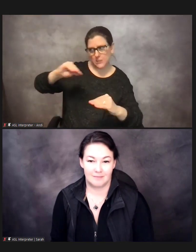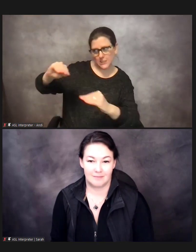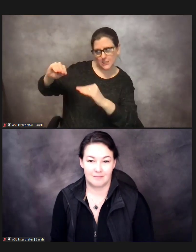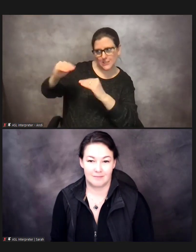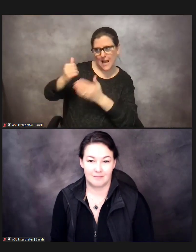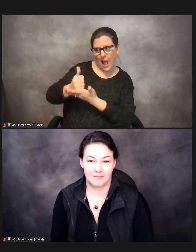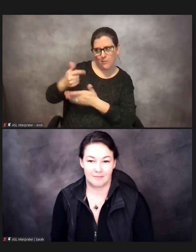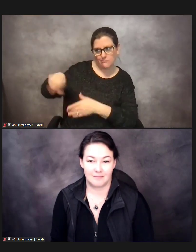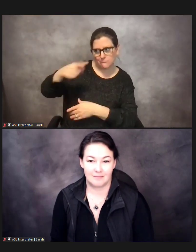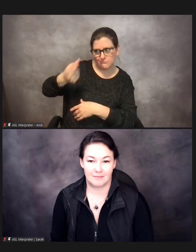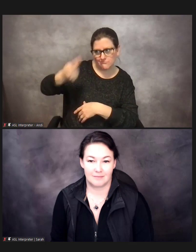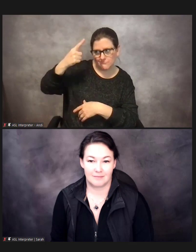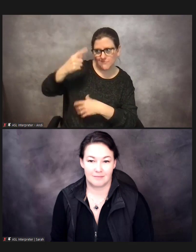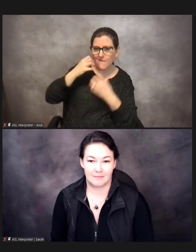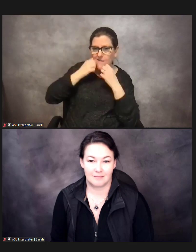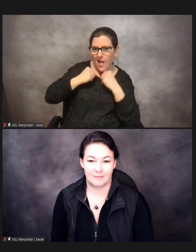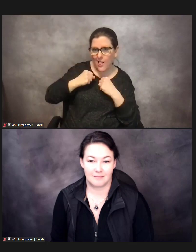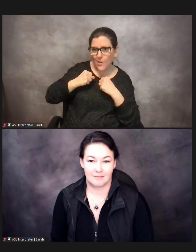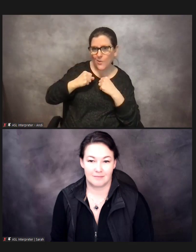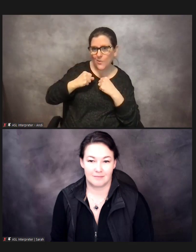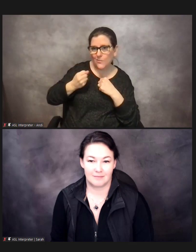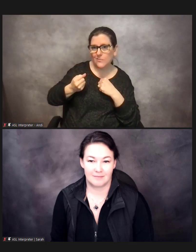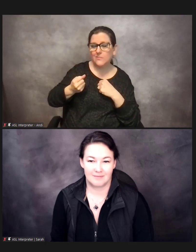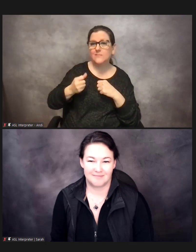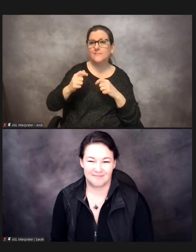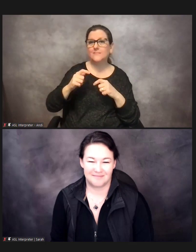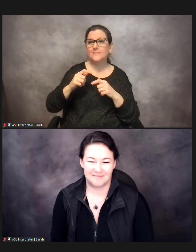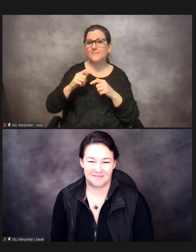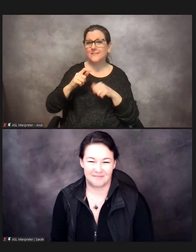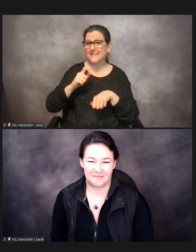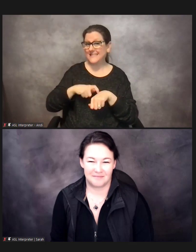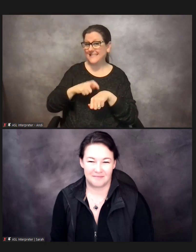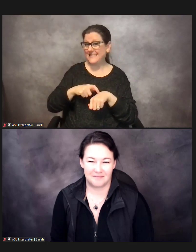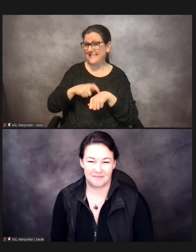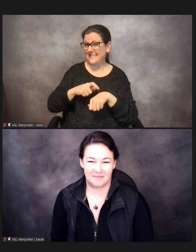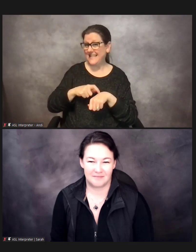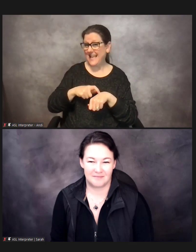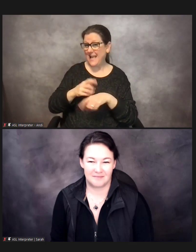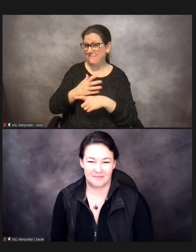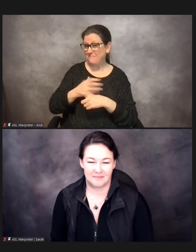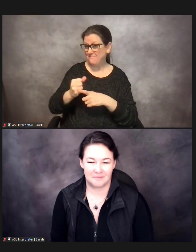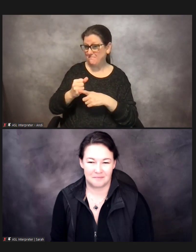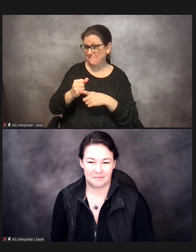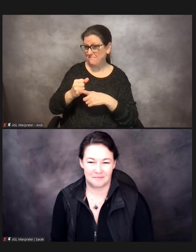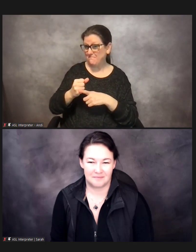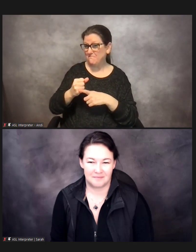them understand the value of that. Everyone, we're at the bottom of the hour.